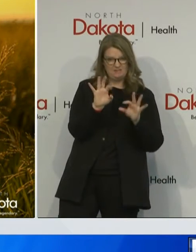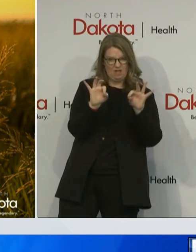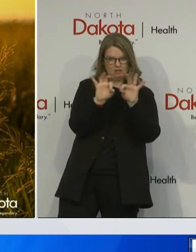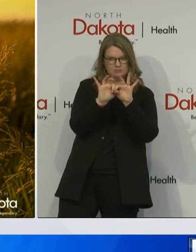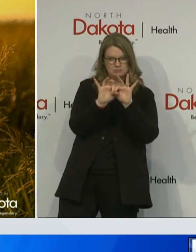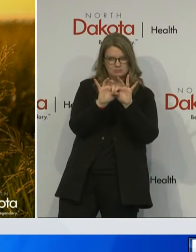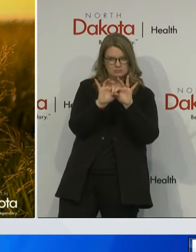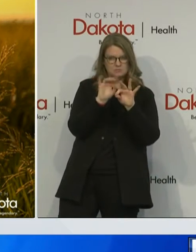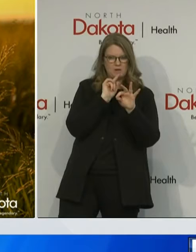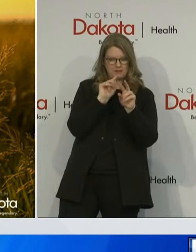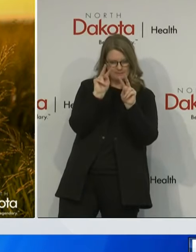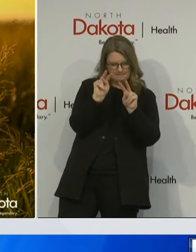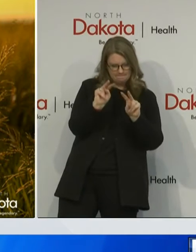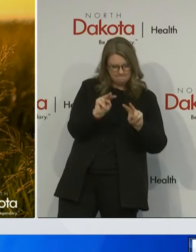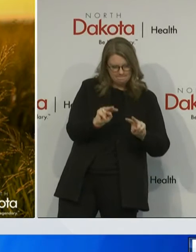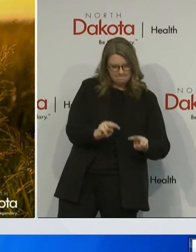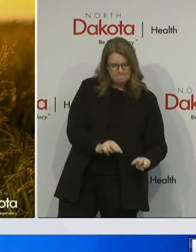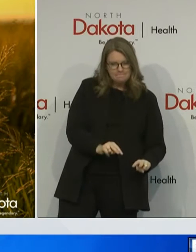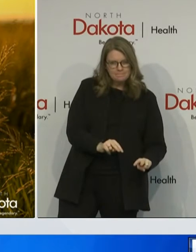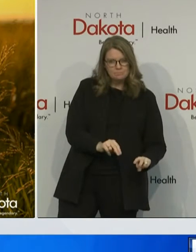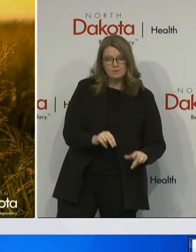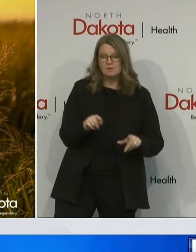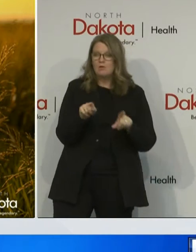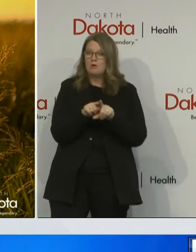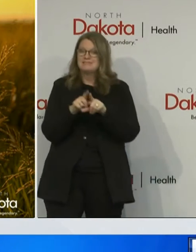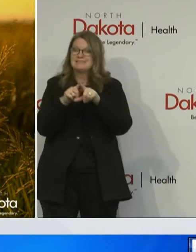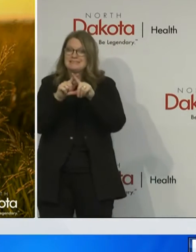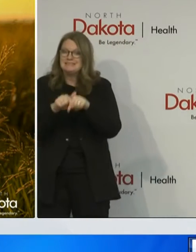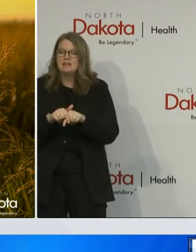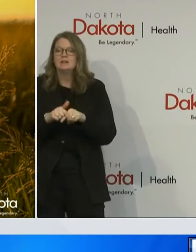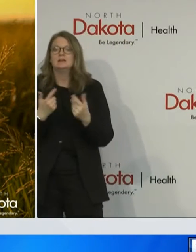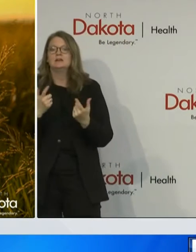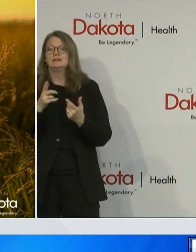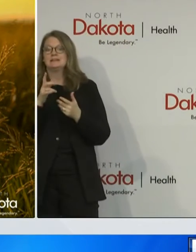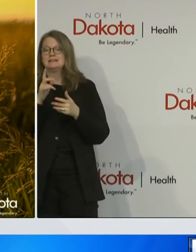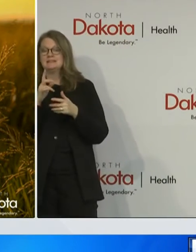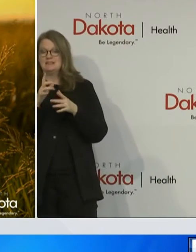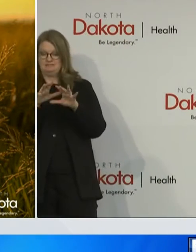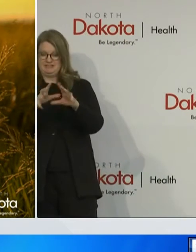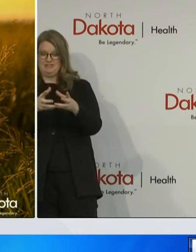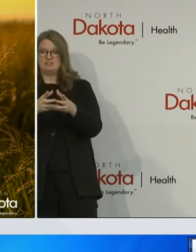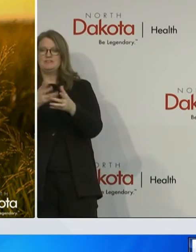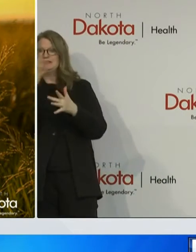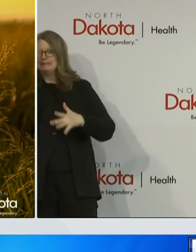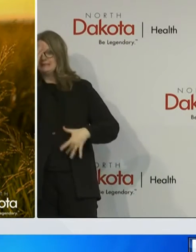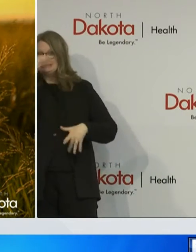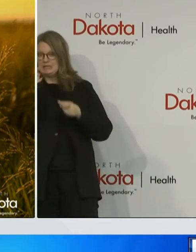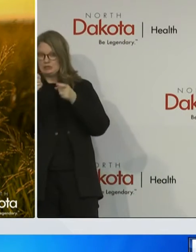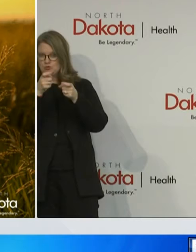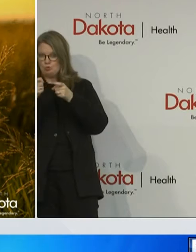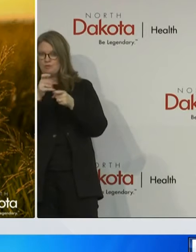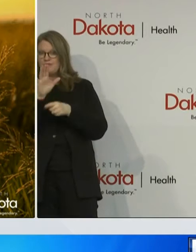ONE WAY IS THAT WE WATCH OUR RAW DATA AND RCT VALUES FOR A PARTICULAR SIGN HELP US.